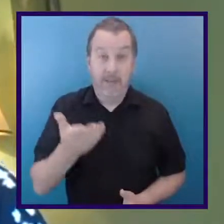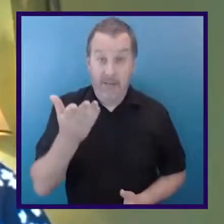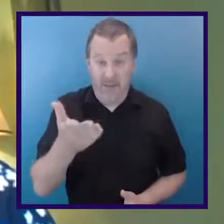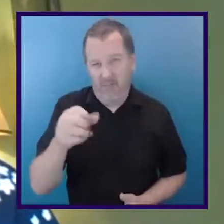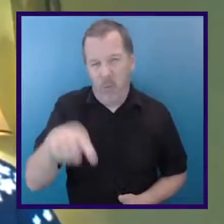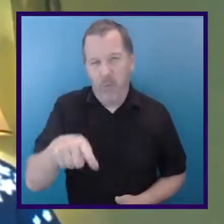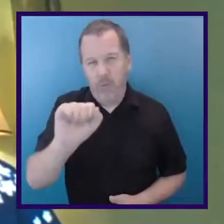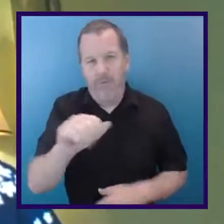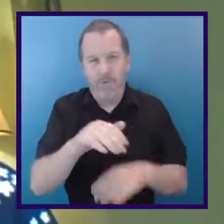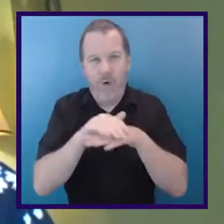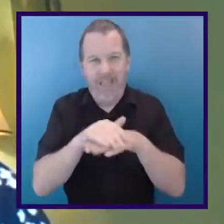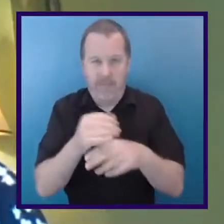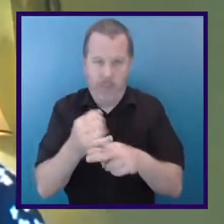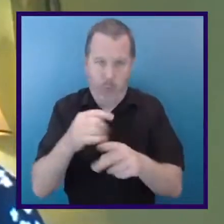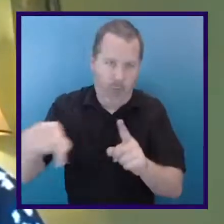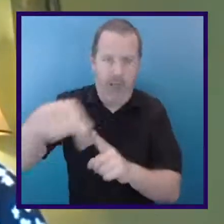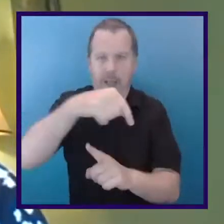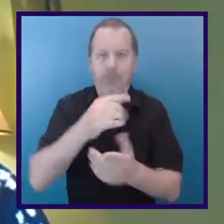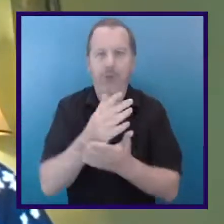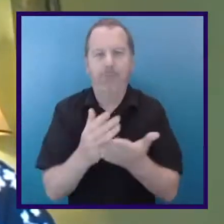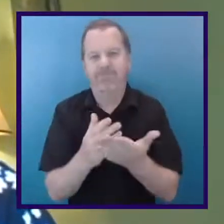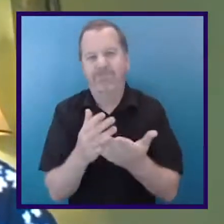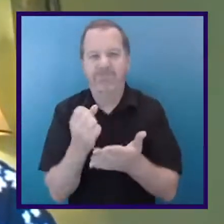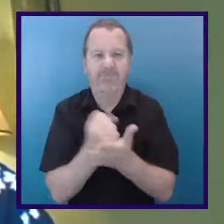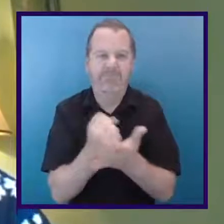I mean obviously you've a group of friends at school, some of them are selecting languages